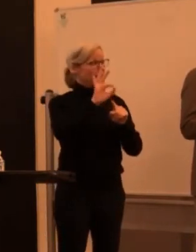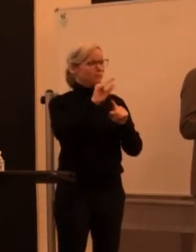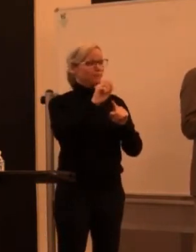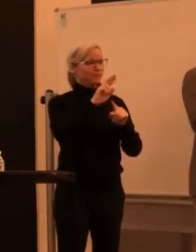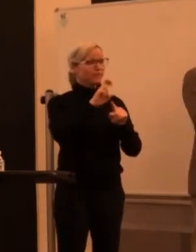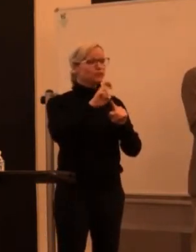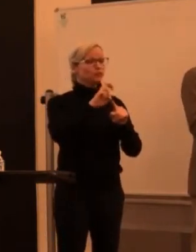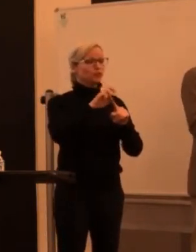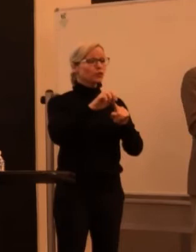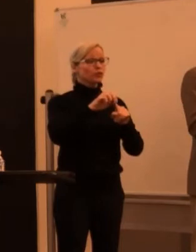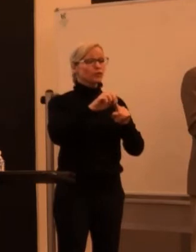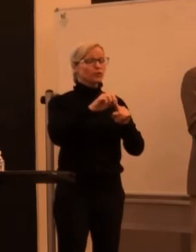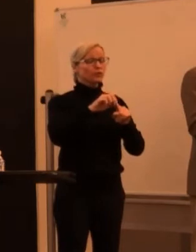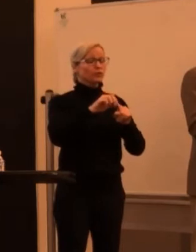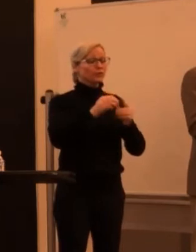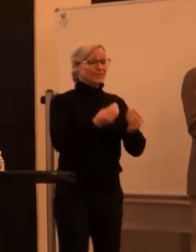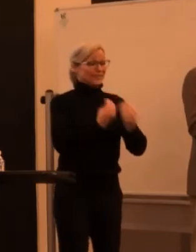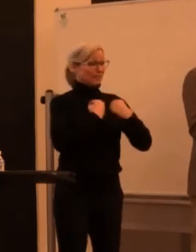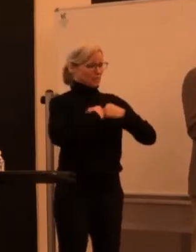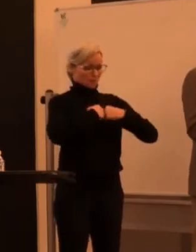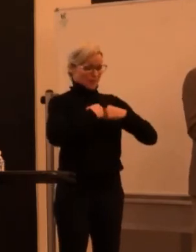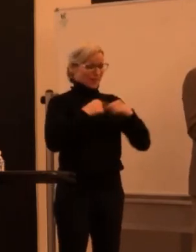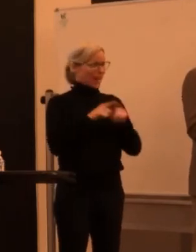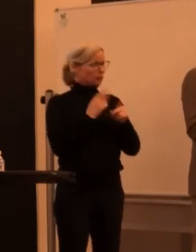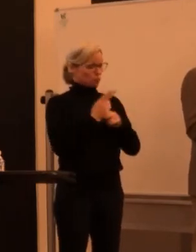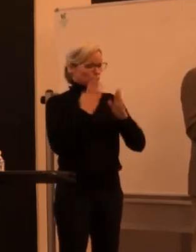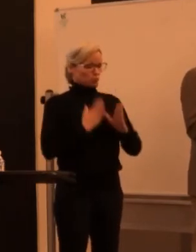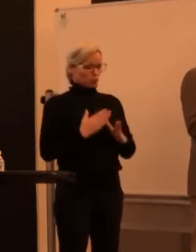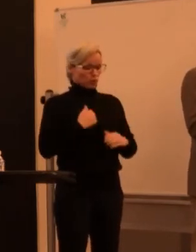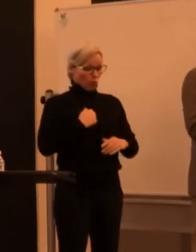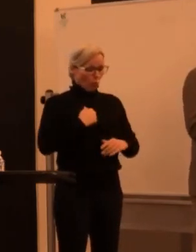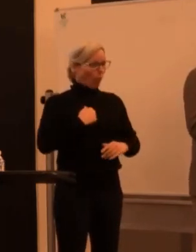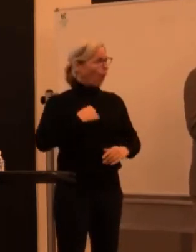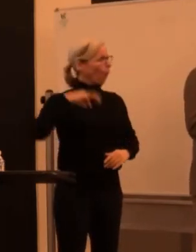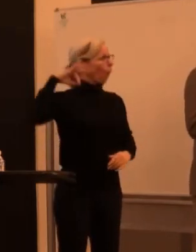the user of the software with a benefit over what happened before.